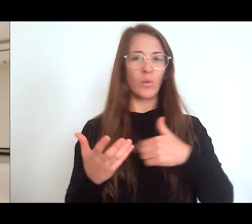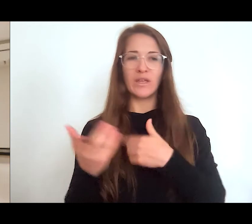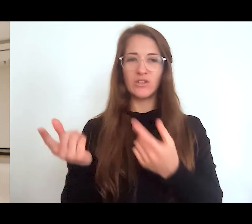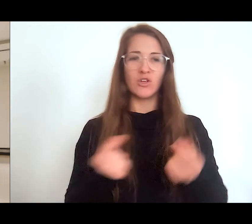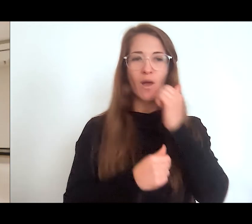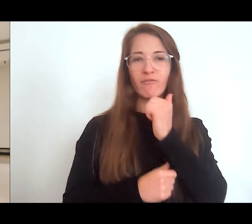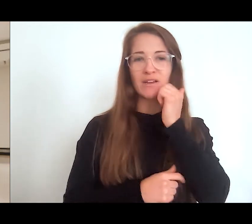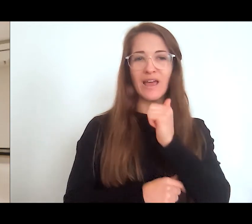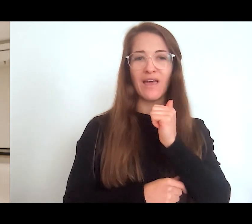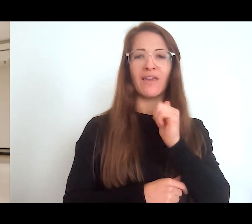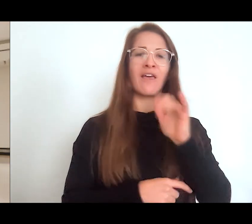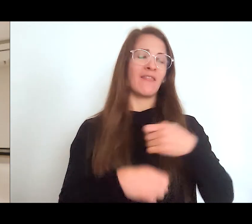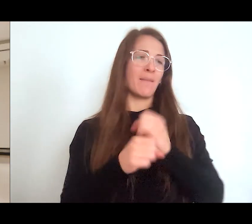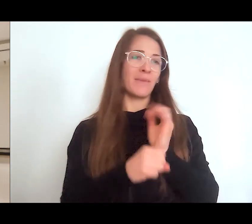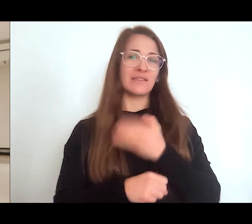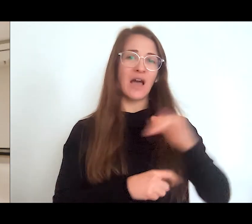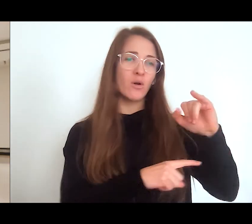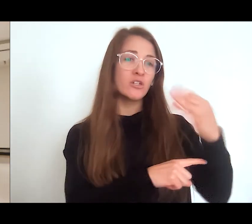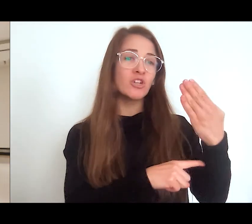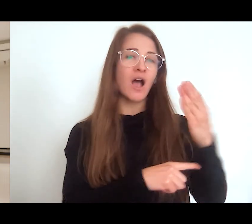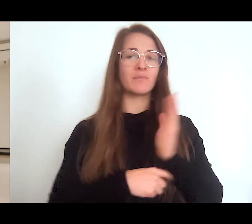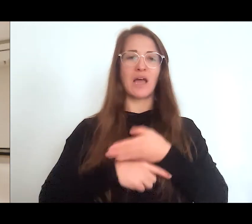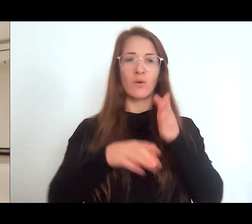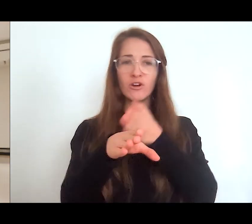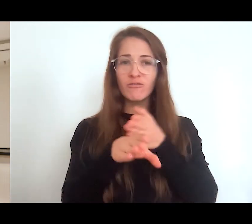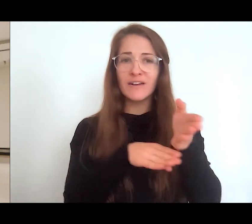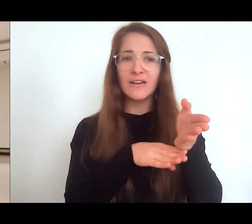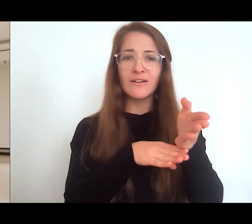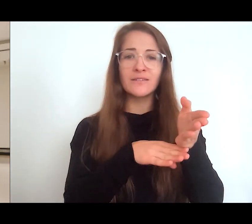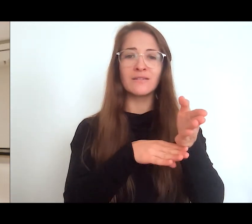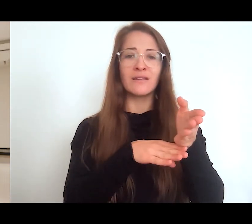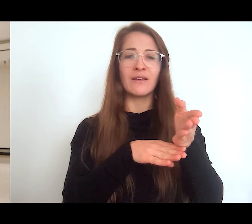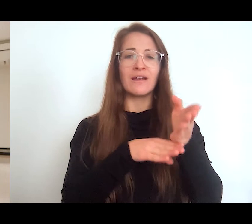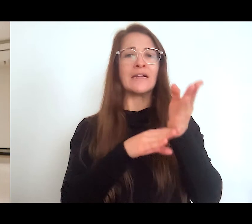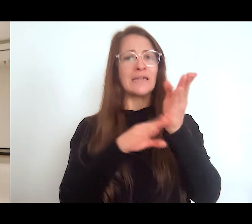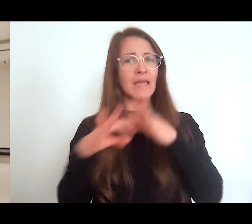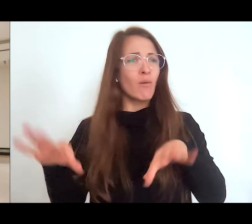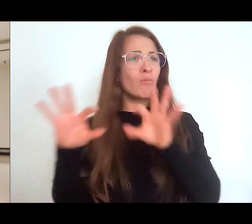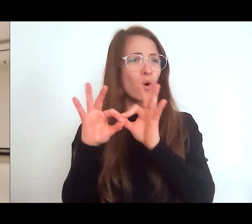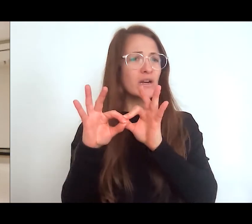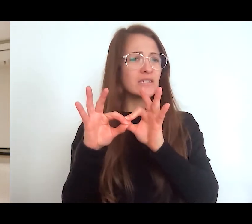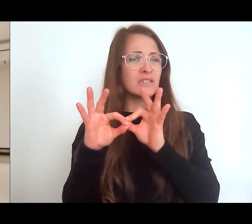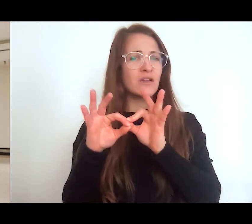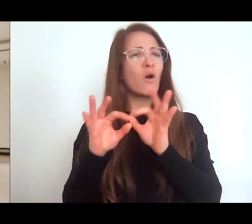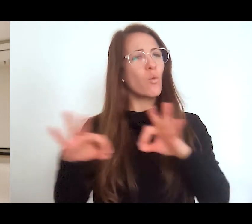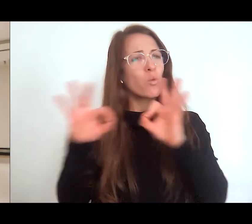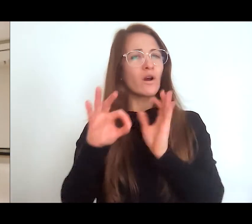WHAT WE DO. AND THAT MAKES OUR JOBS OUR CAREERS NOT JUST WORTHWHILE FOR